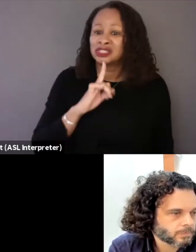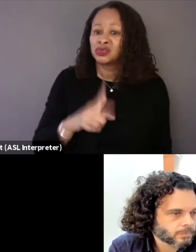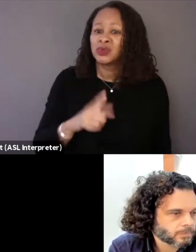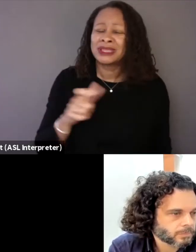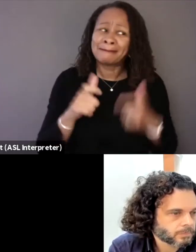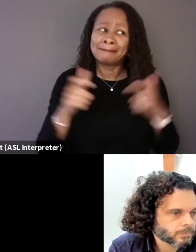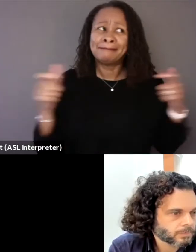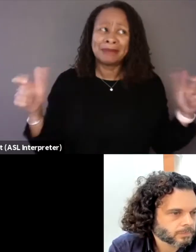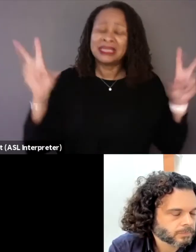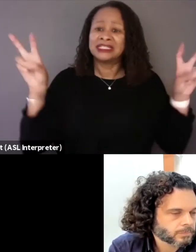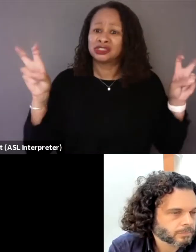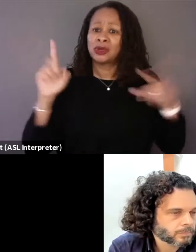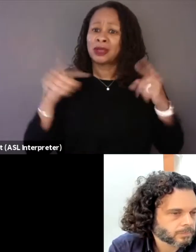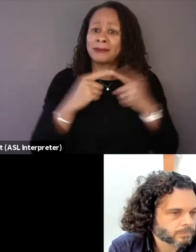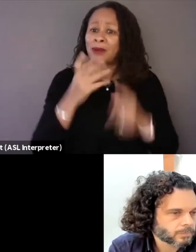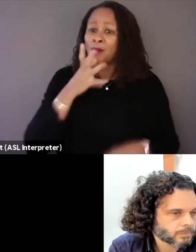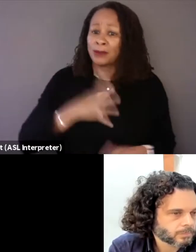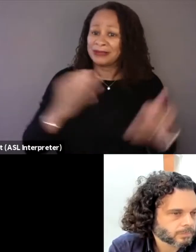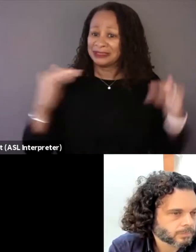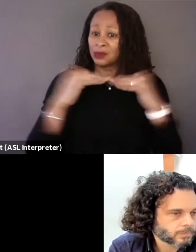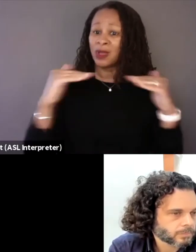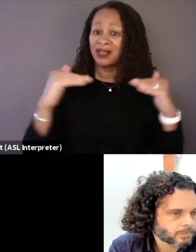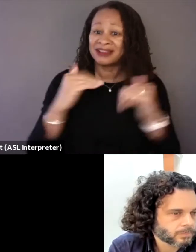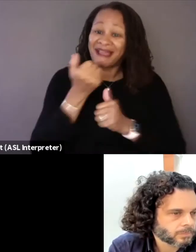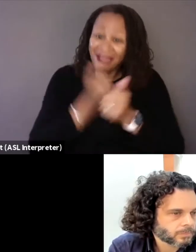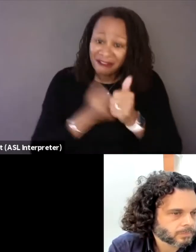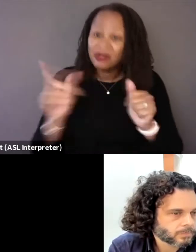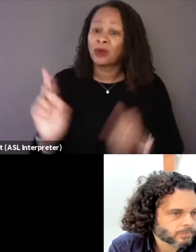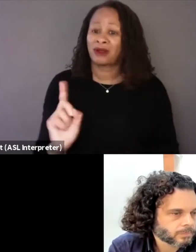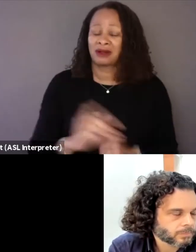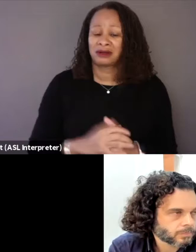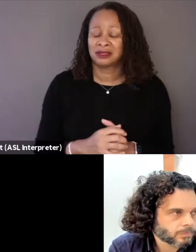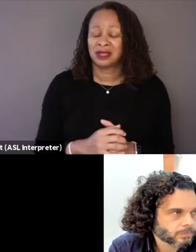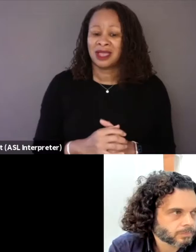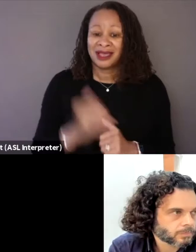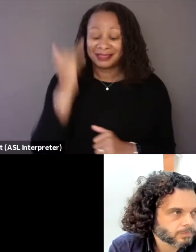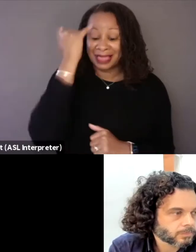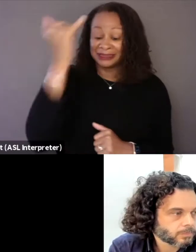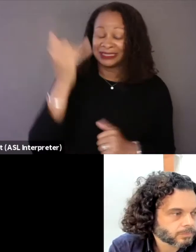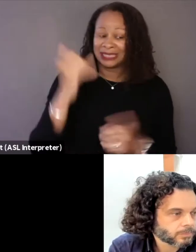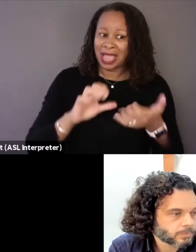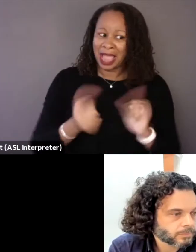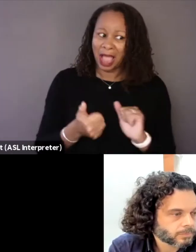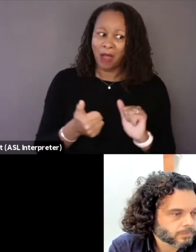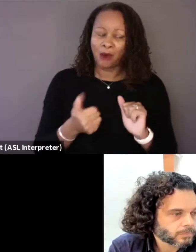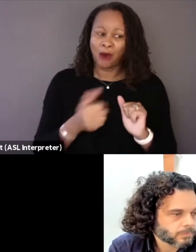issue of women's equality, everywhere. The idea of how are women being valued and that ripple